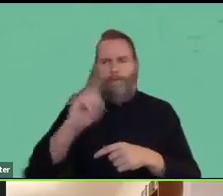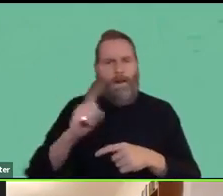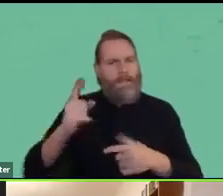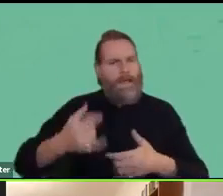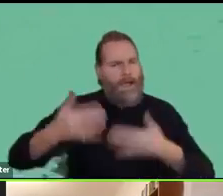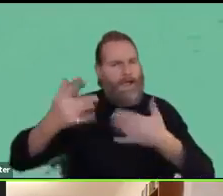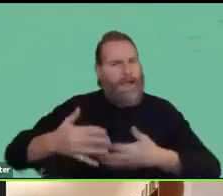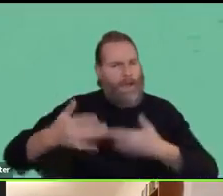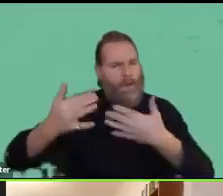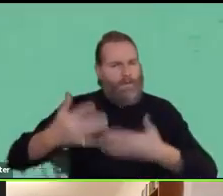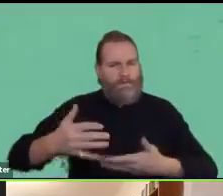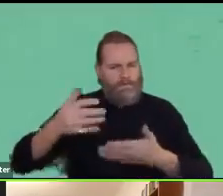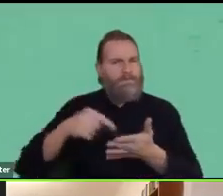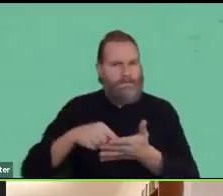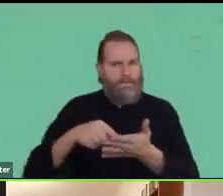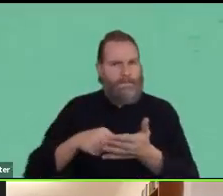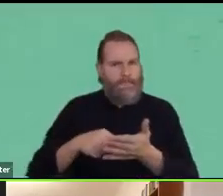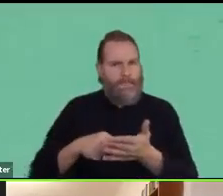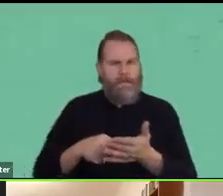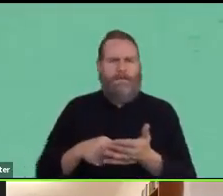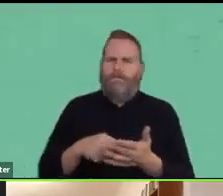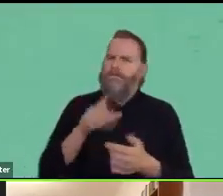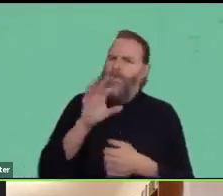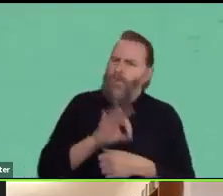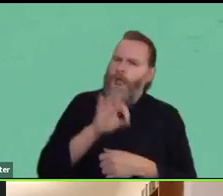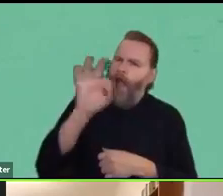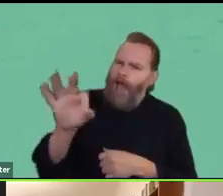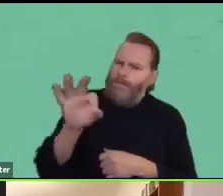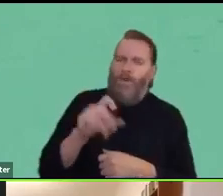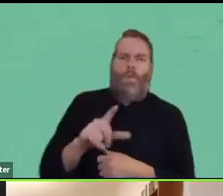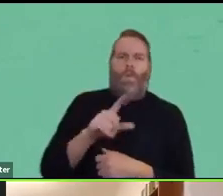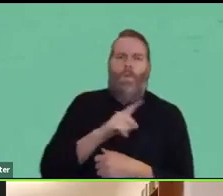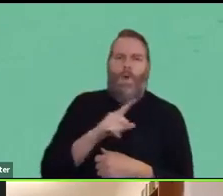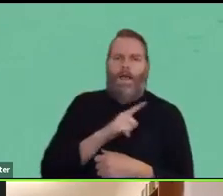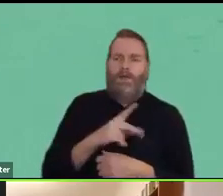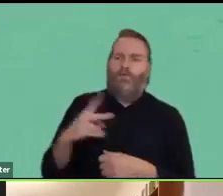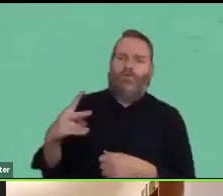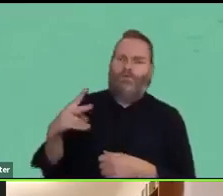MPs said to him why do you have 200 bargaining units in the civil service there should be one to